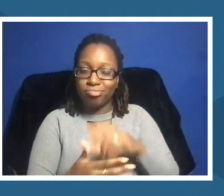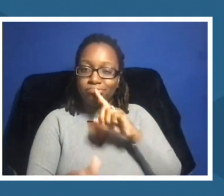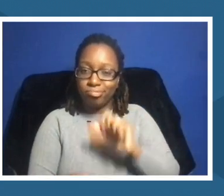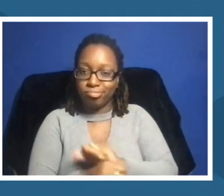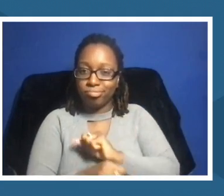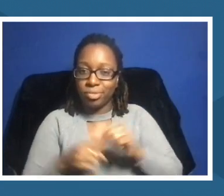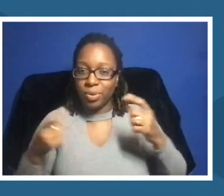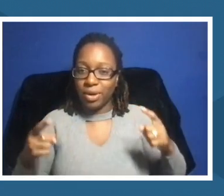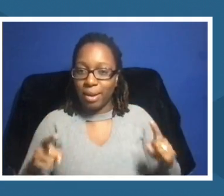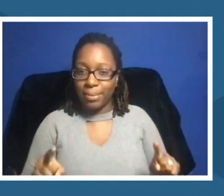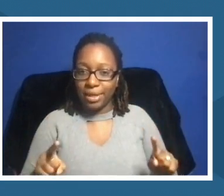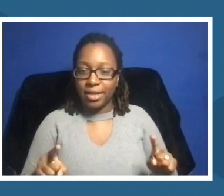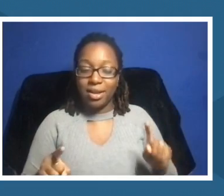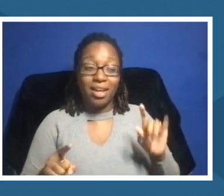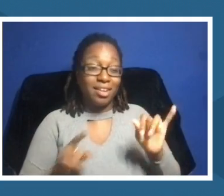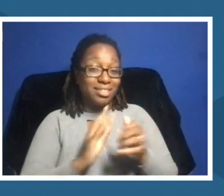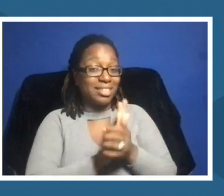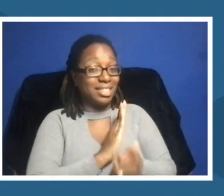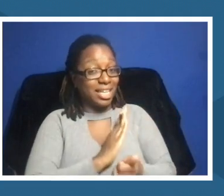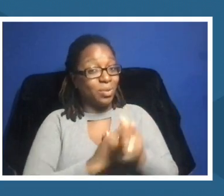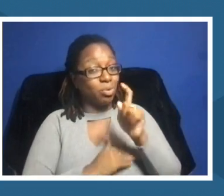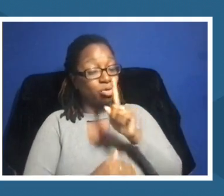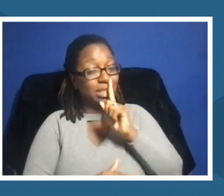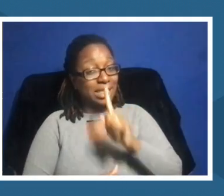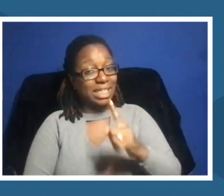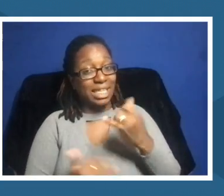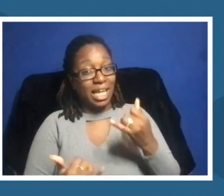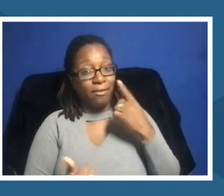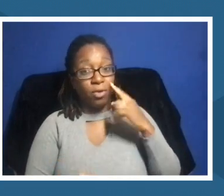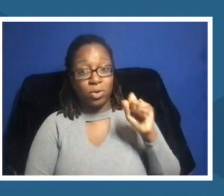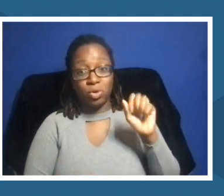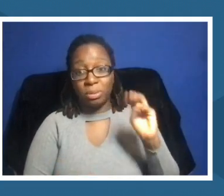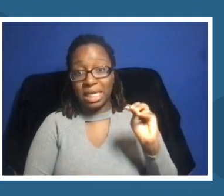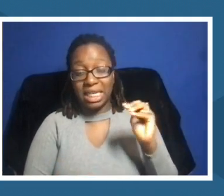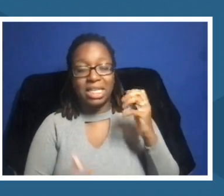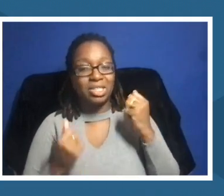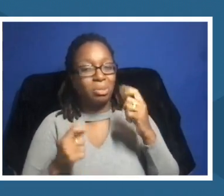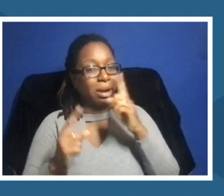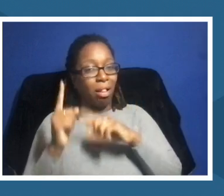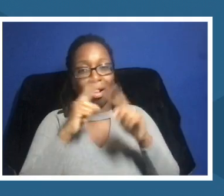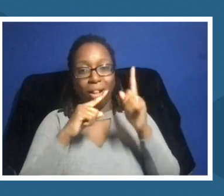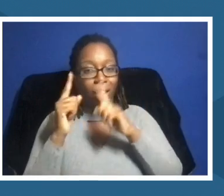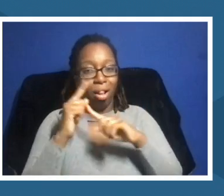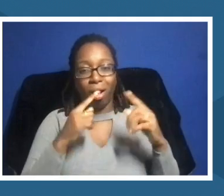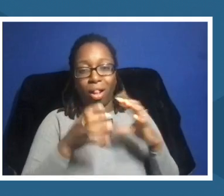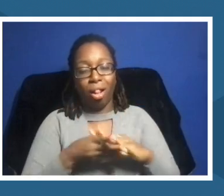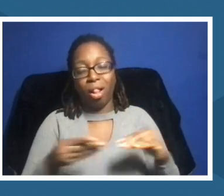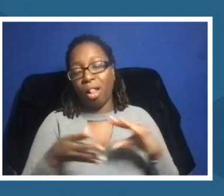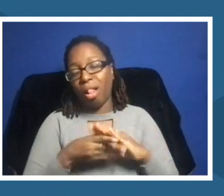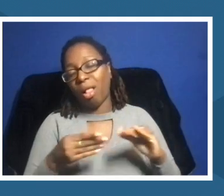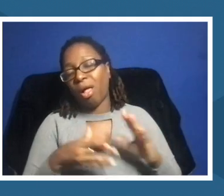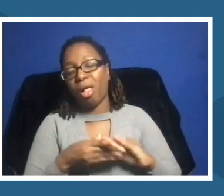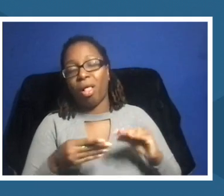that's especially needed in our social media age when there's so much falsehoods and so much misinformation